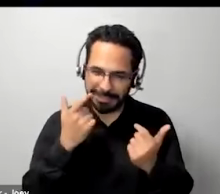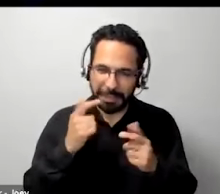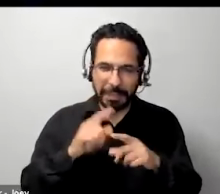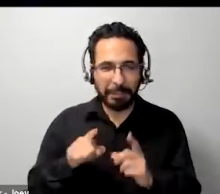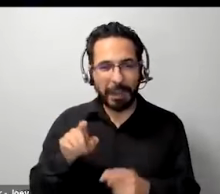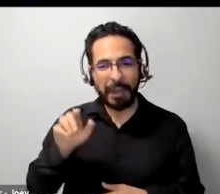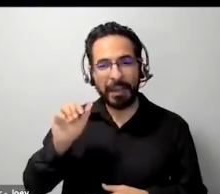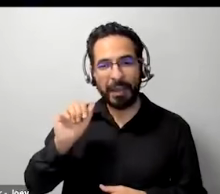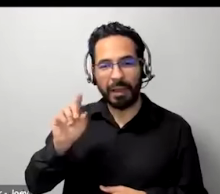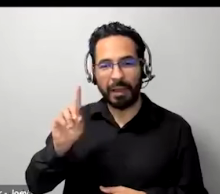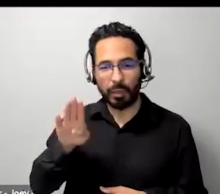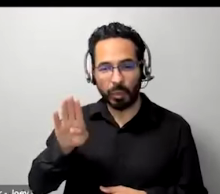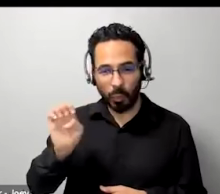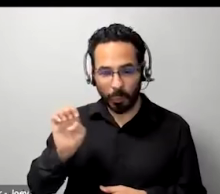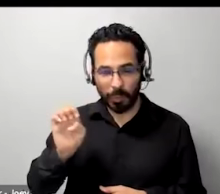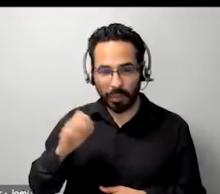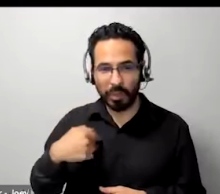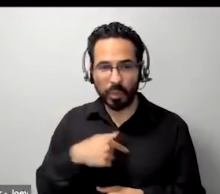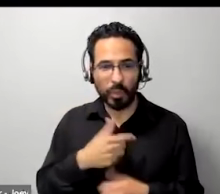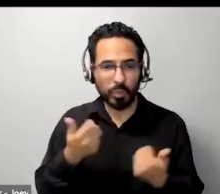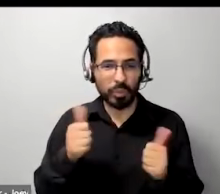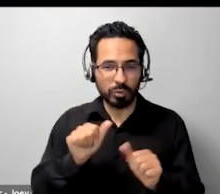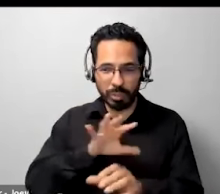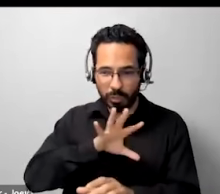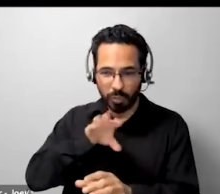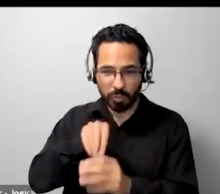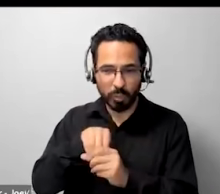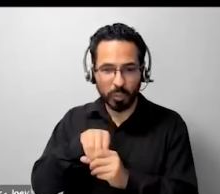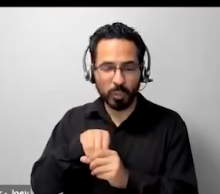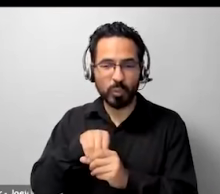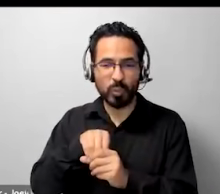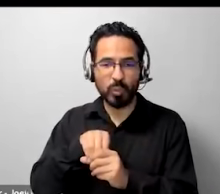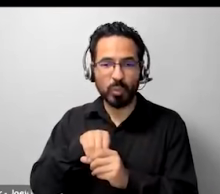we try to include looking for people with experience